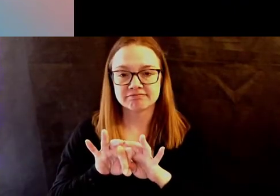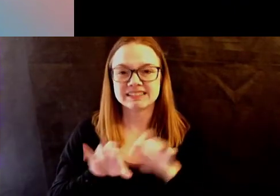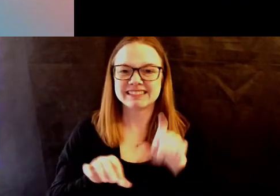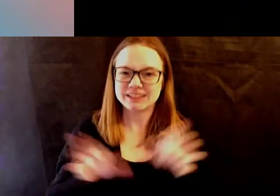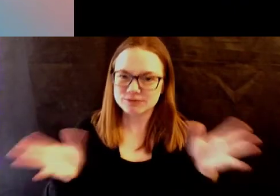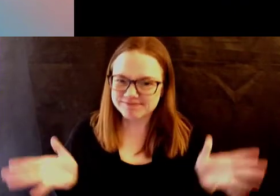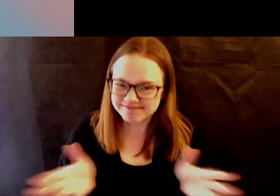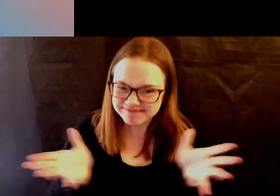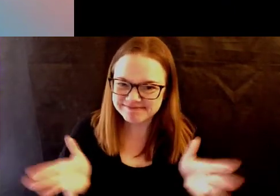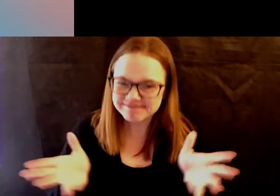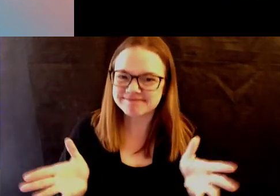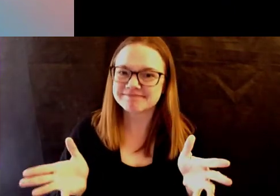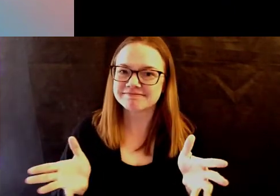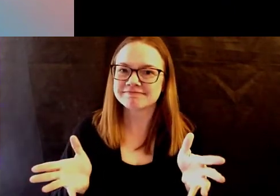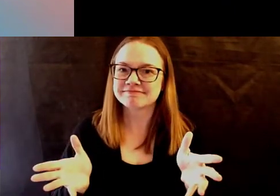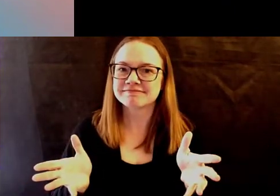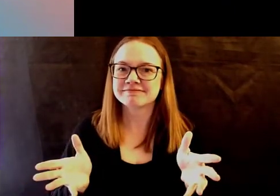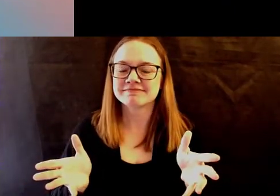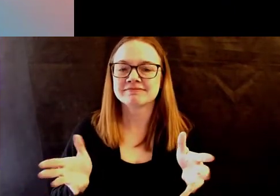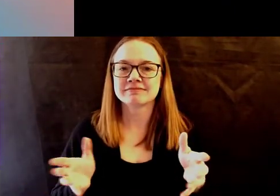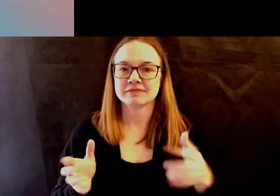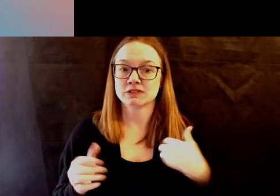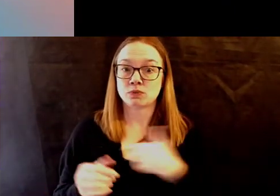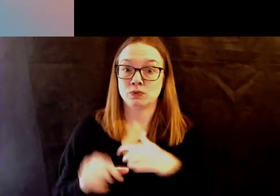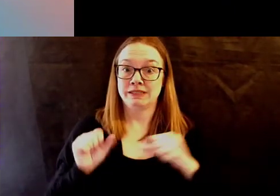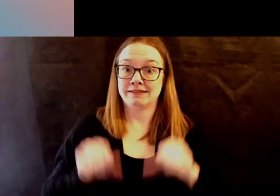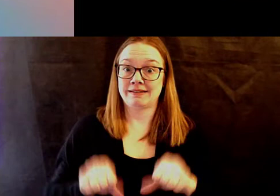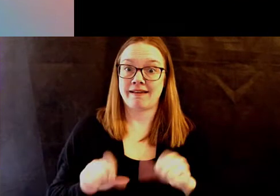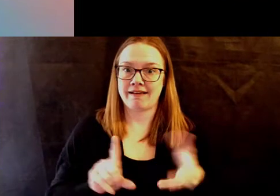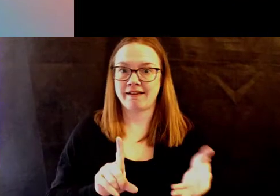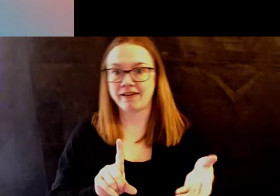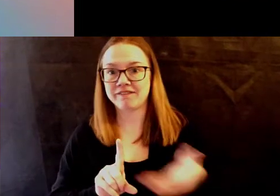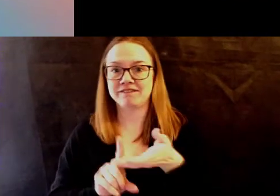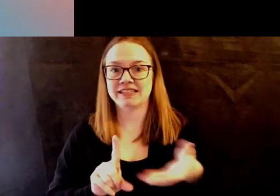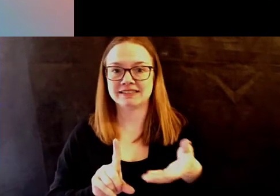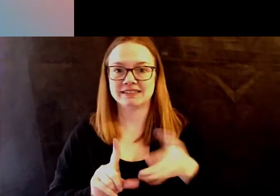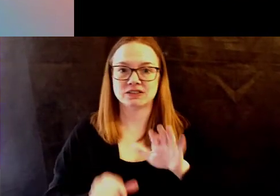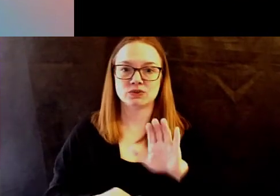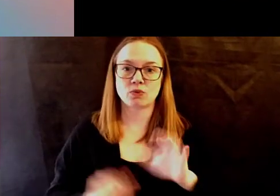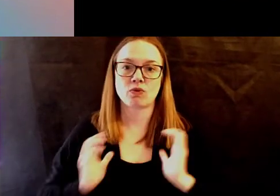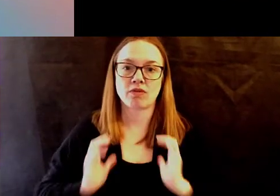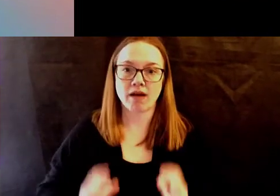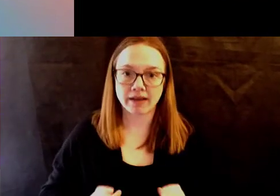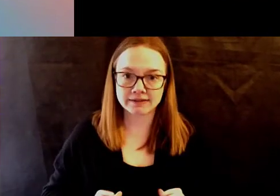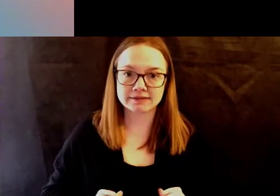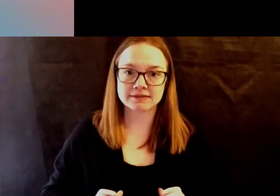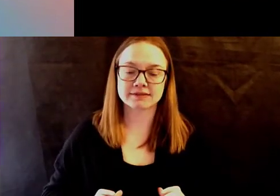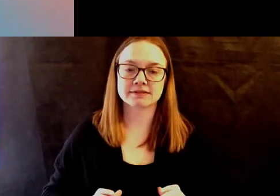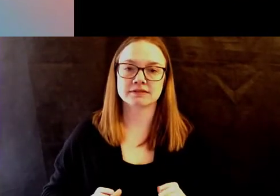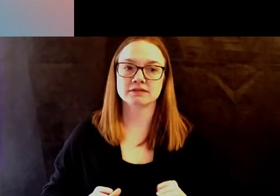can convince your clients to get involved